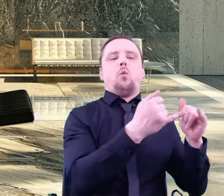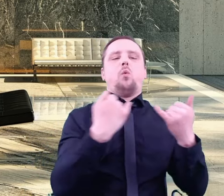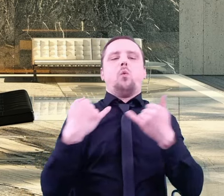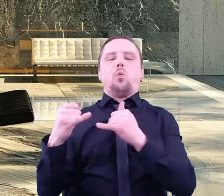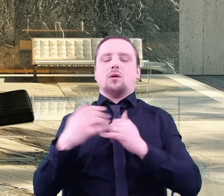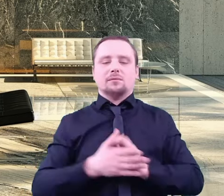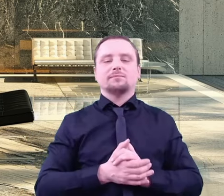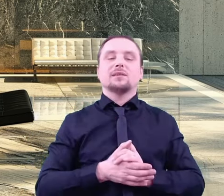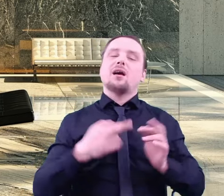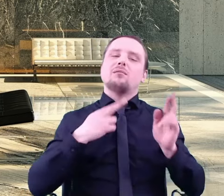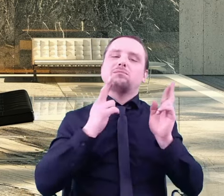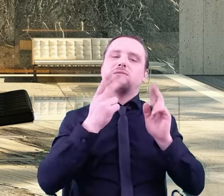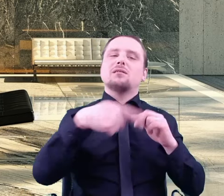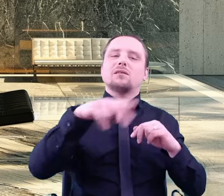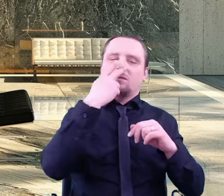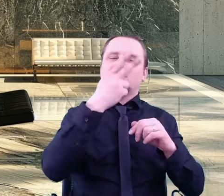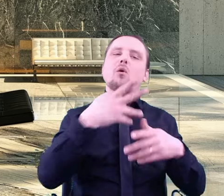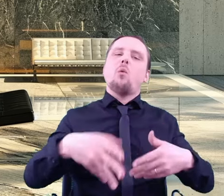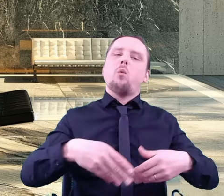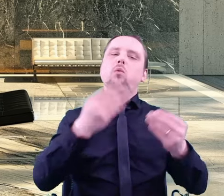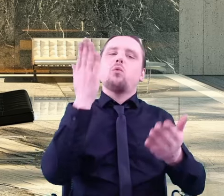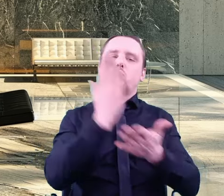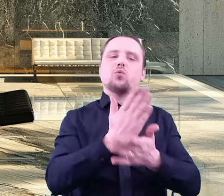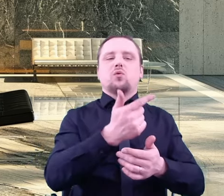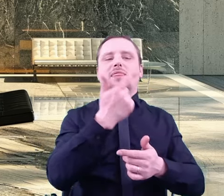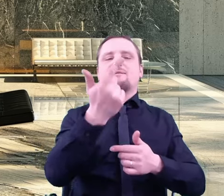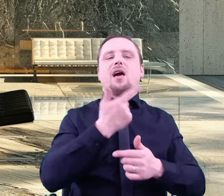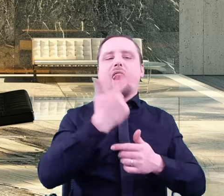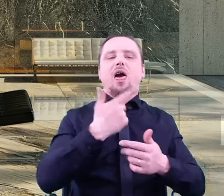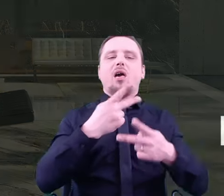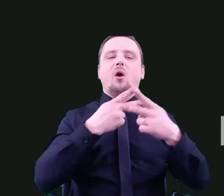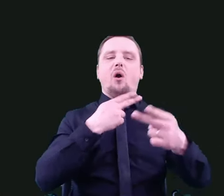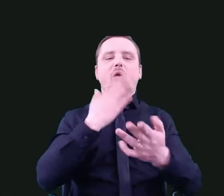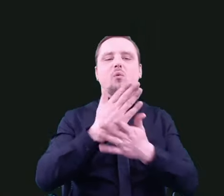a great progress has been made over the last two years.